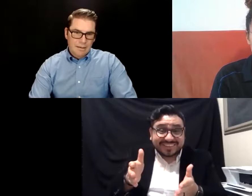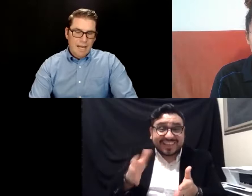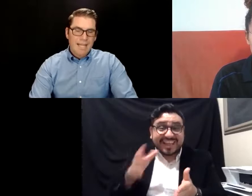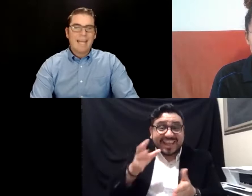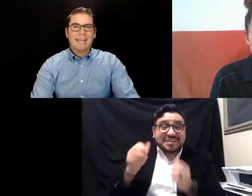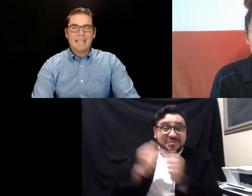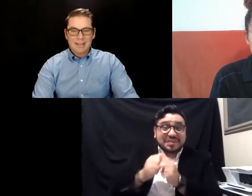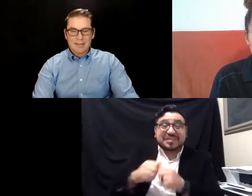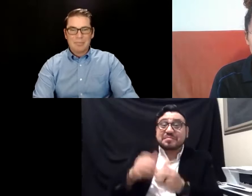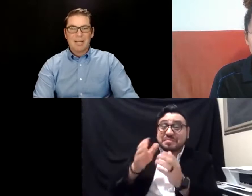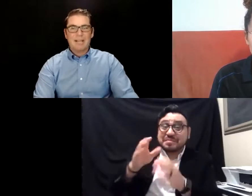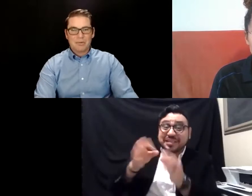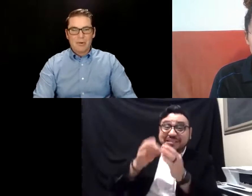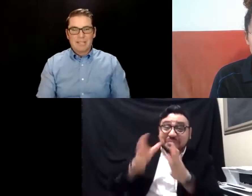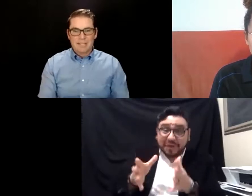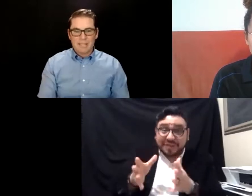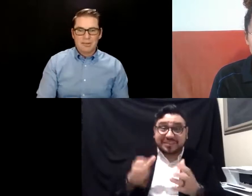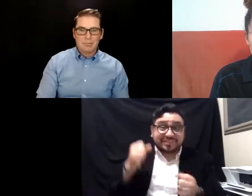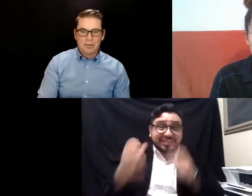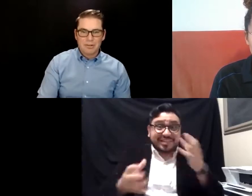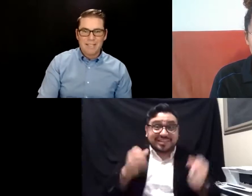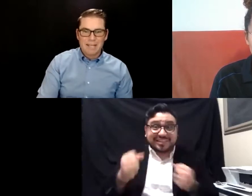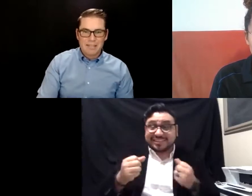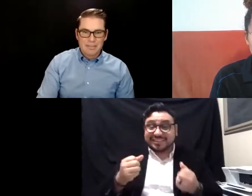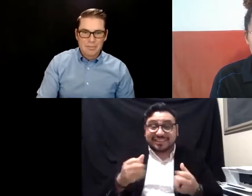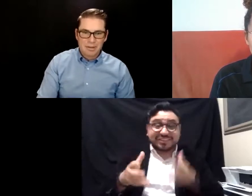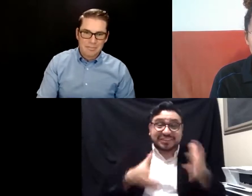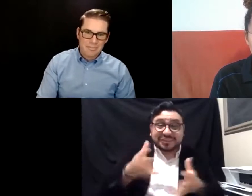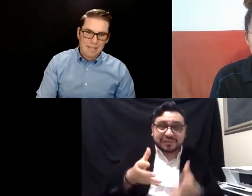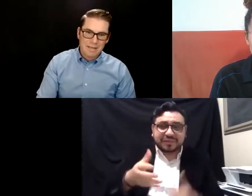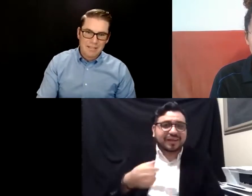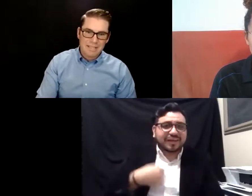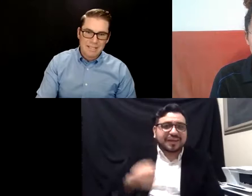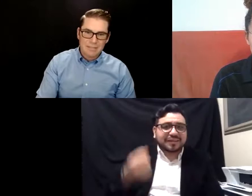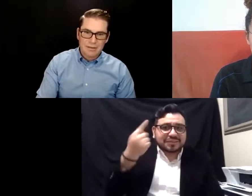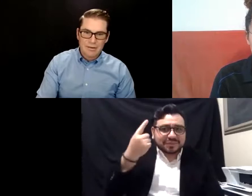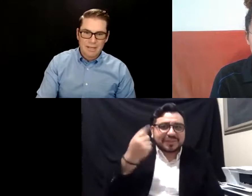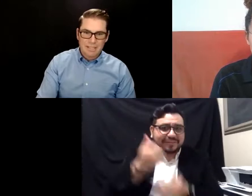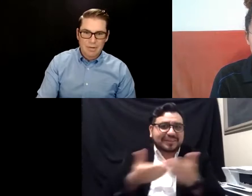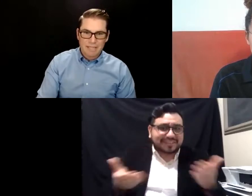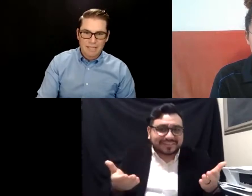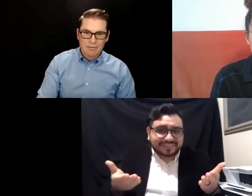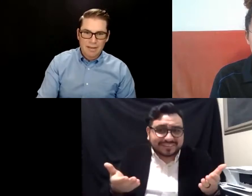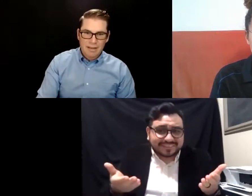"I can't hear, but I like to watch the interpreter as they interpret because they seem so expressive.